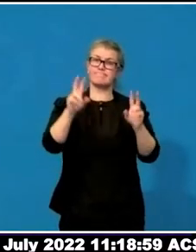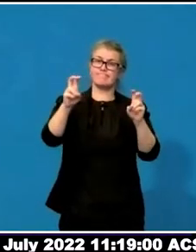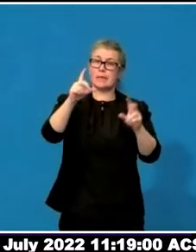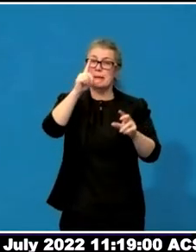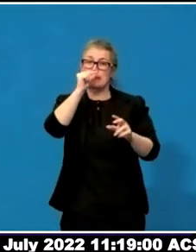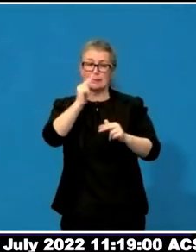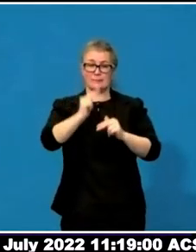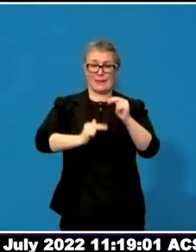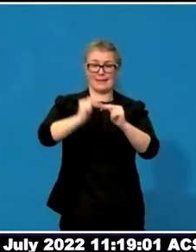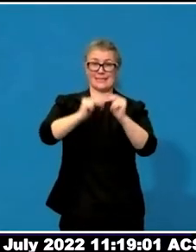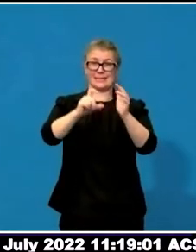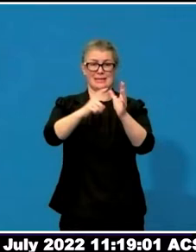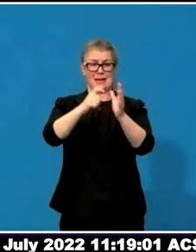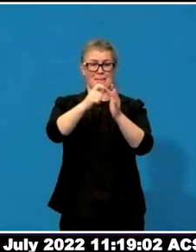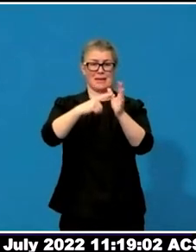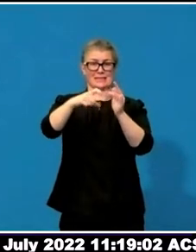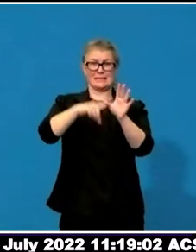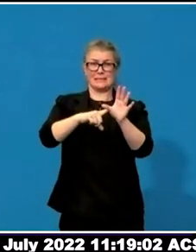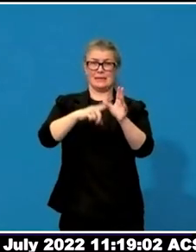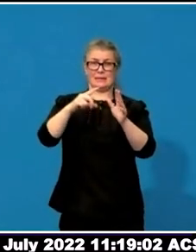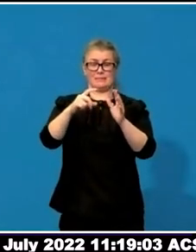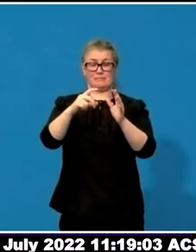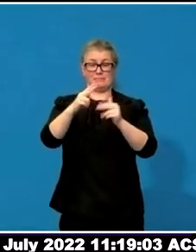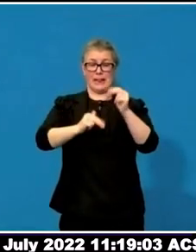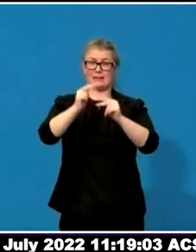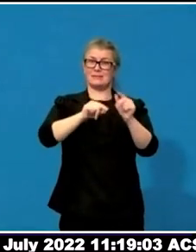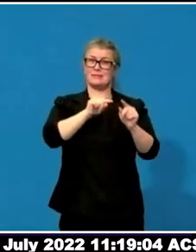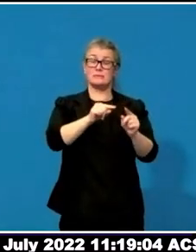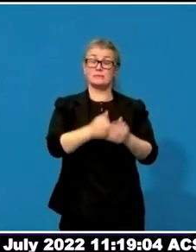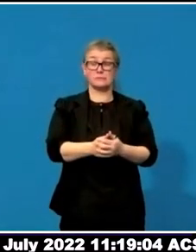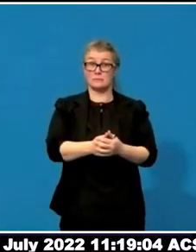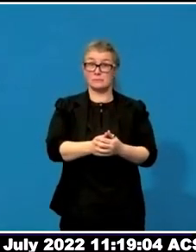challenges to First Nations people in receiving the disability support they need,